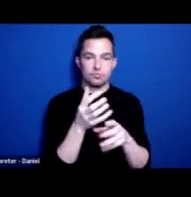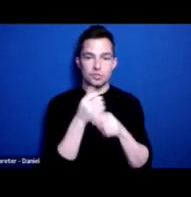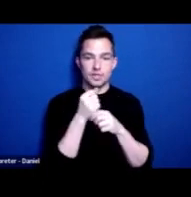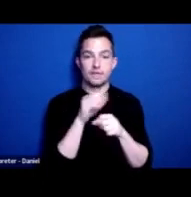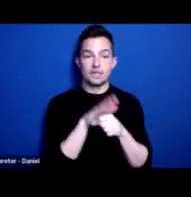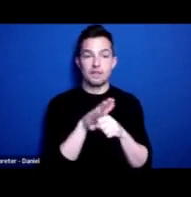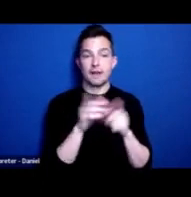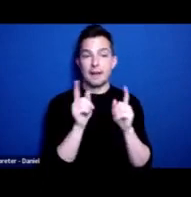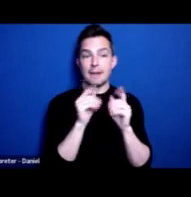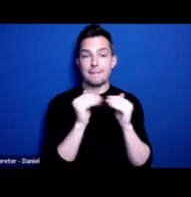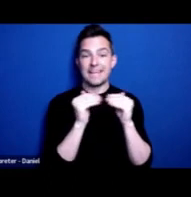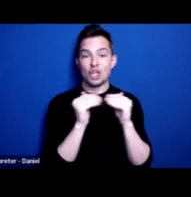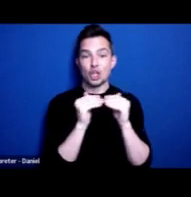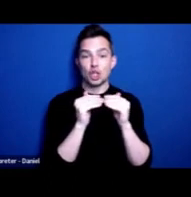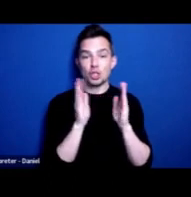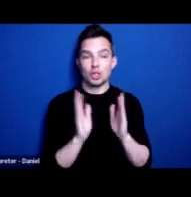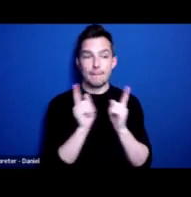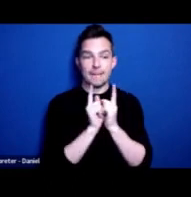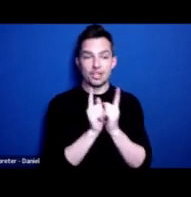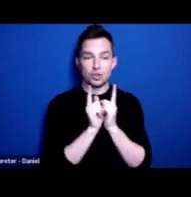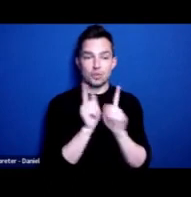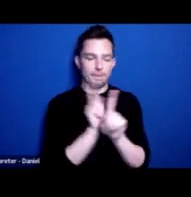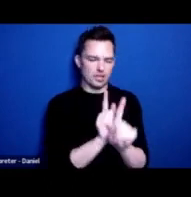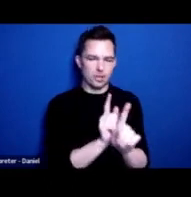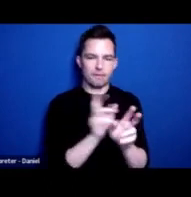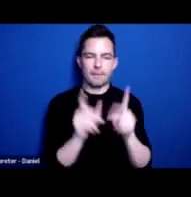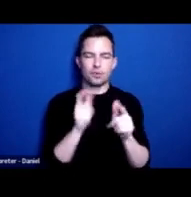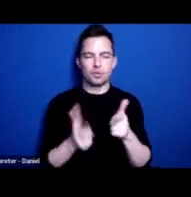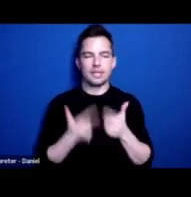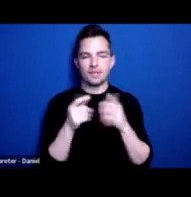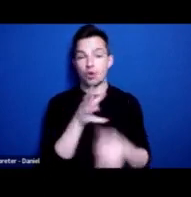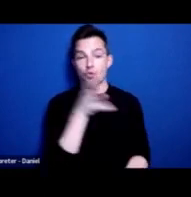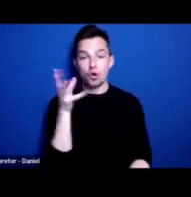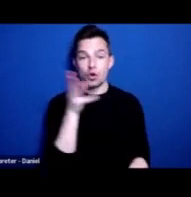mentoring for those that live in the rural population. That's